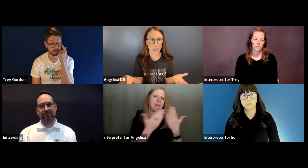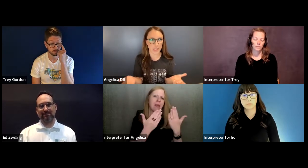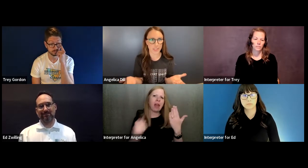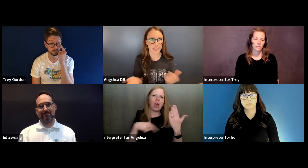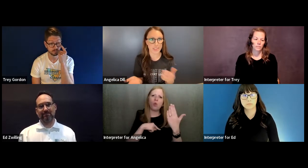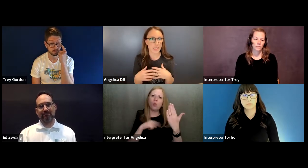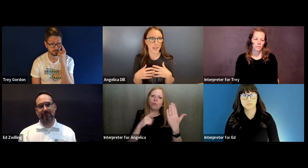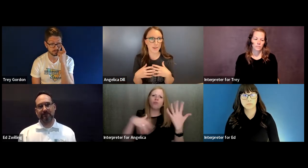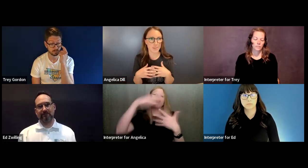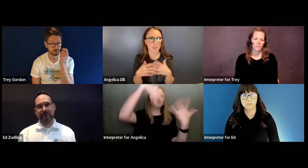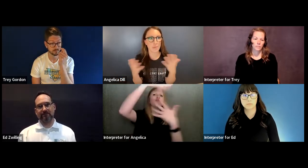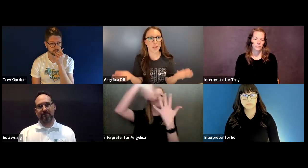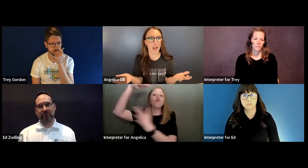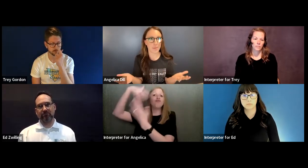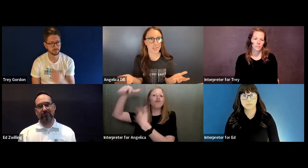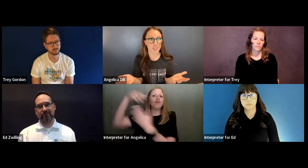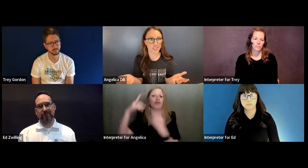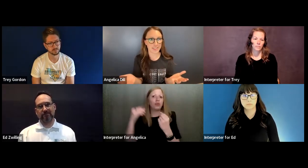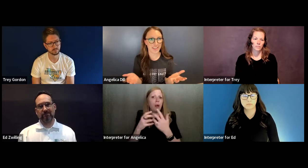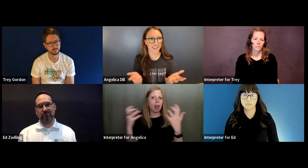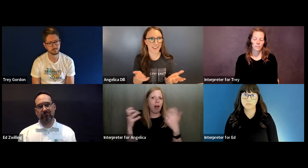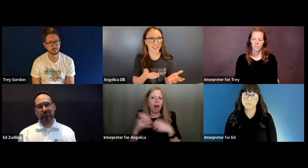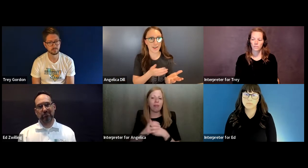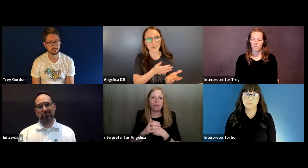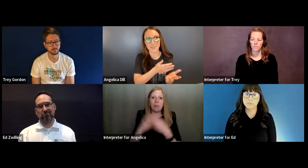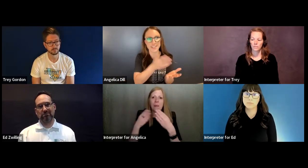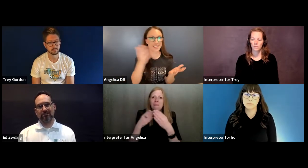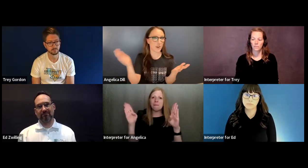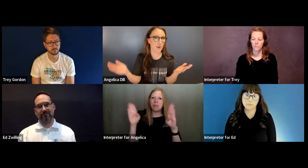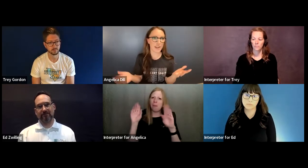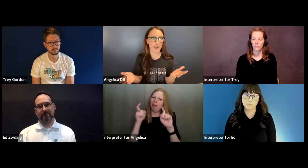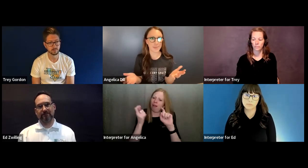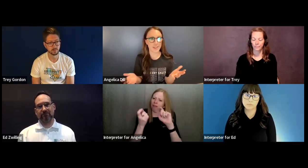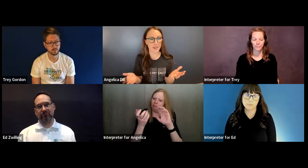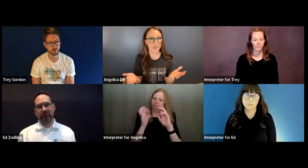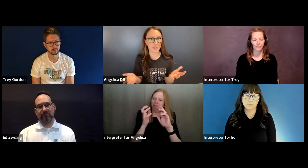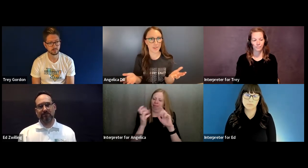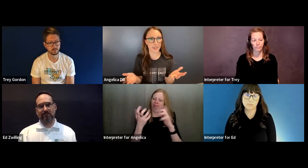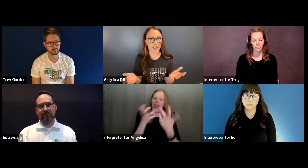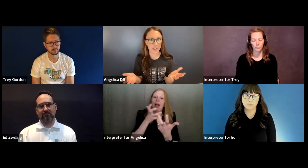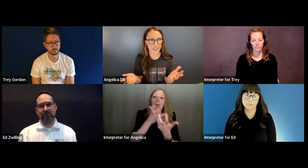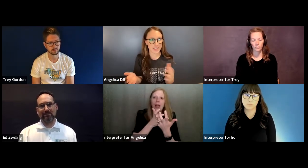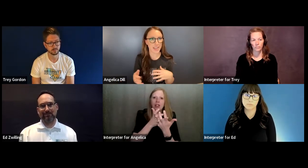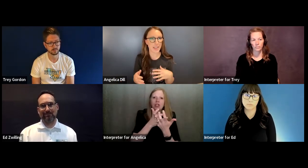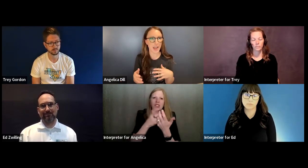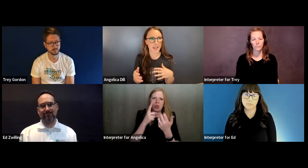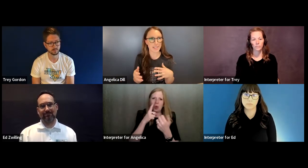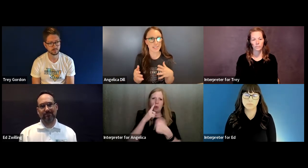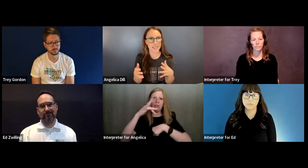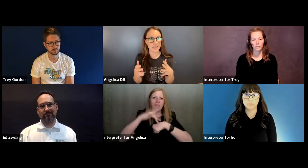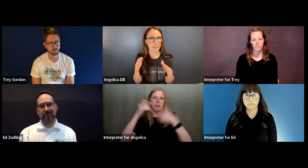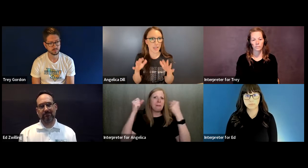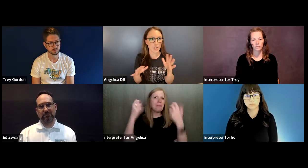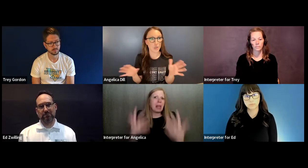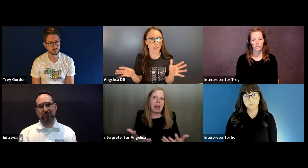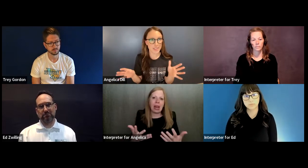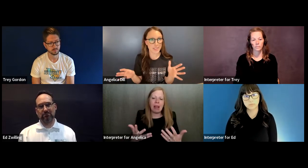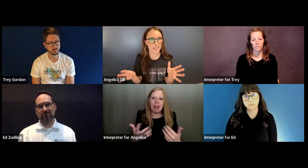things so public accommodation kind of covers a wide gamut of areas and it has a lot of nuances